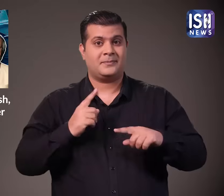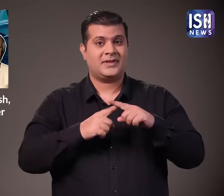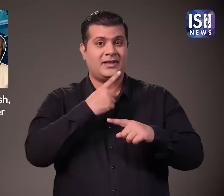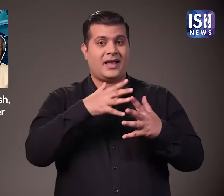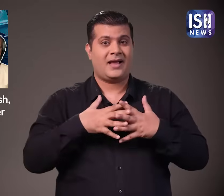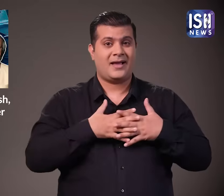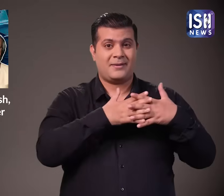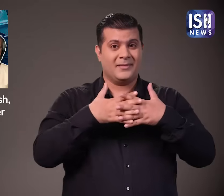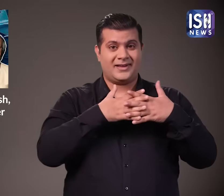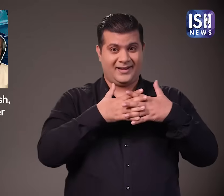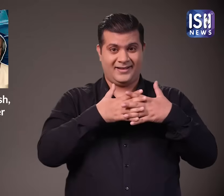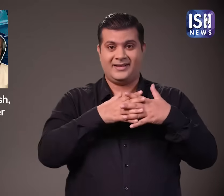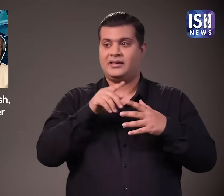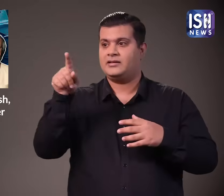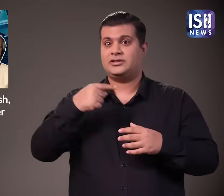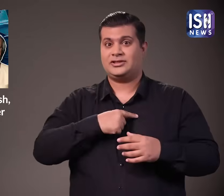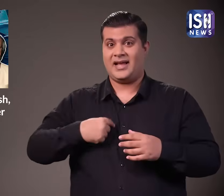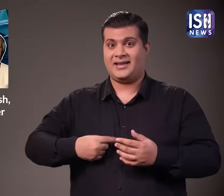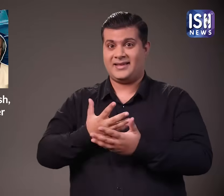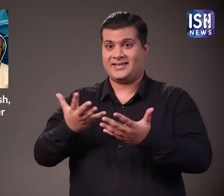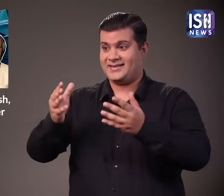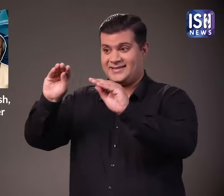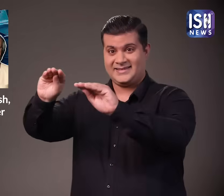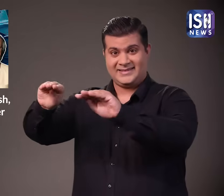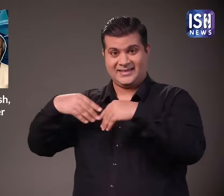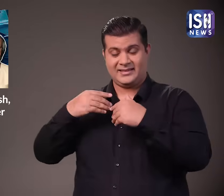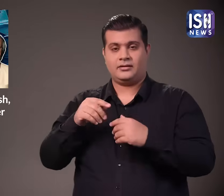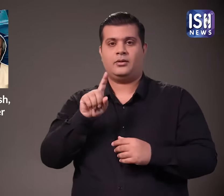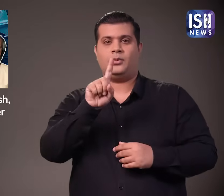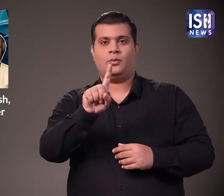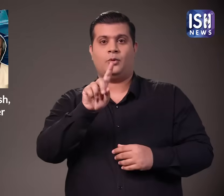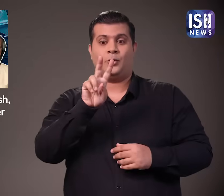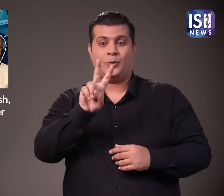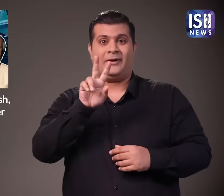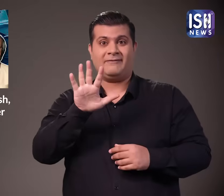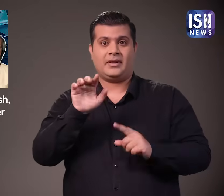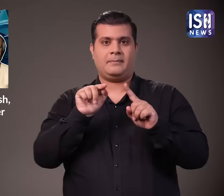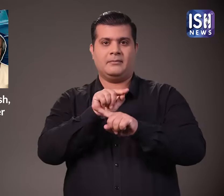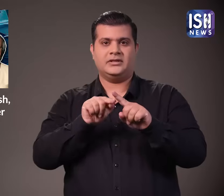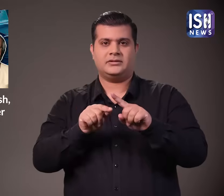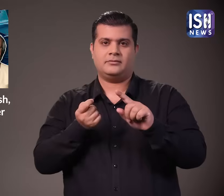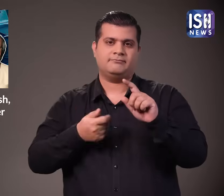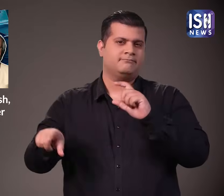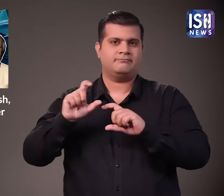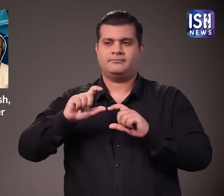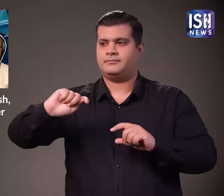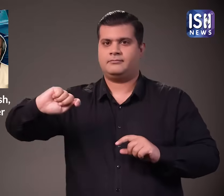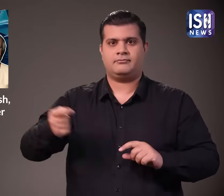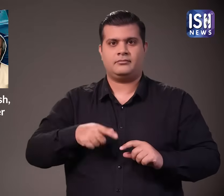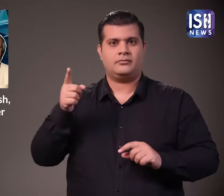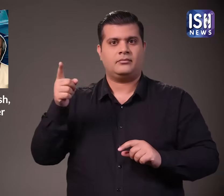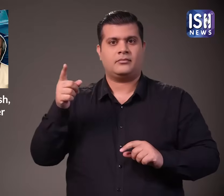USA has also put 125% tariff on goods from China.